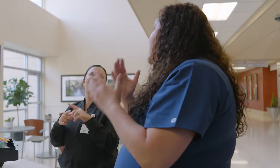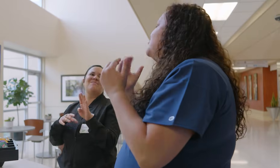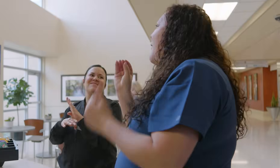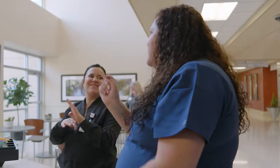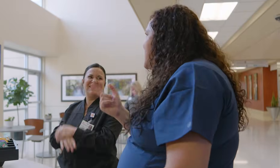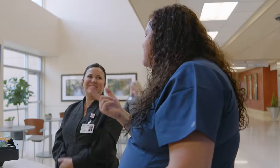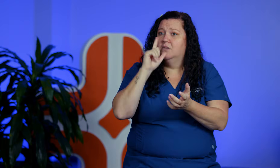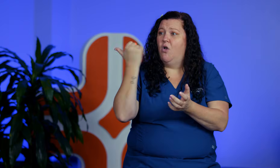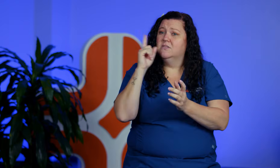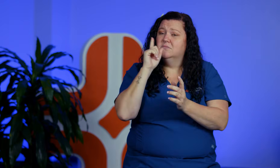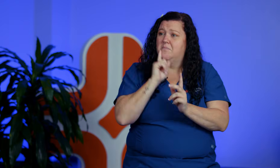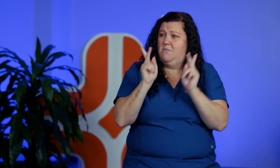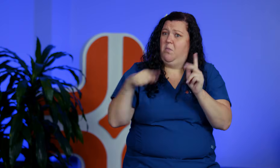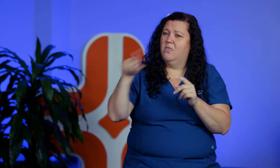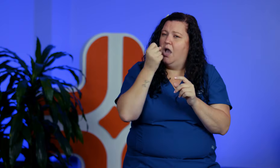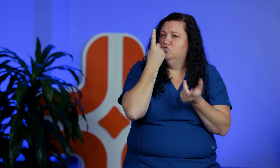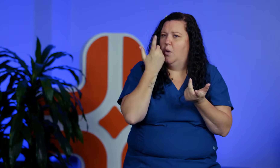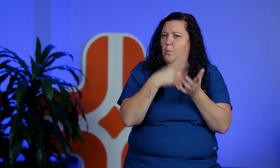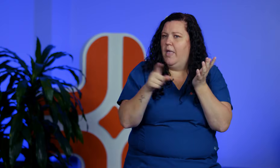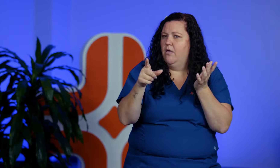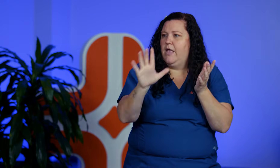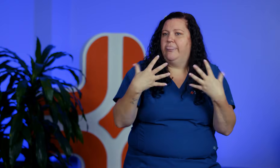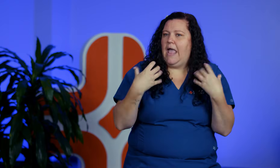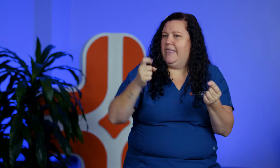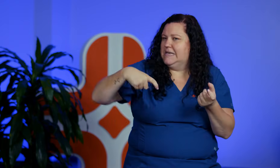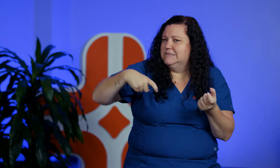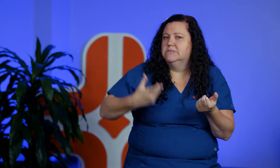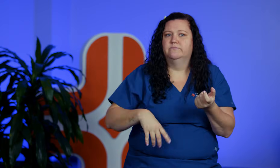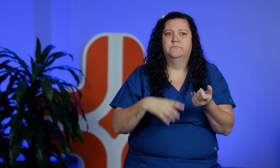languages, and that really inspired me to help other deaf people understand what their health